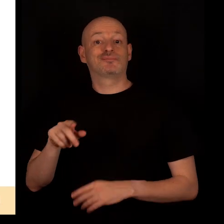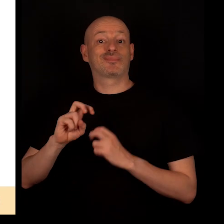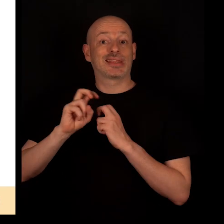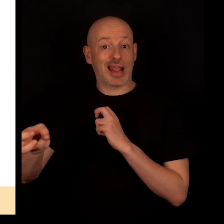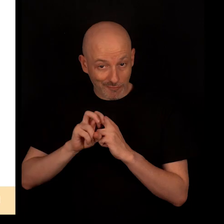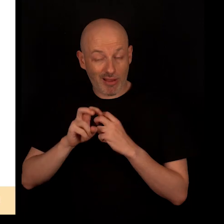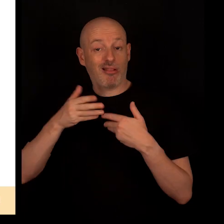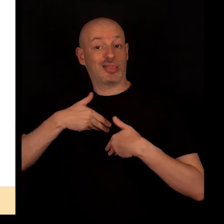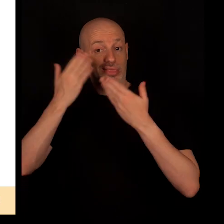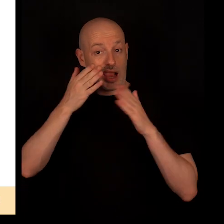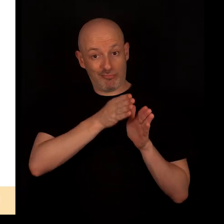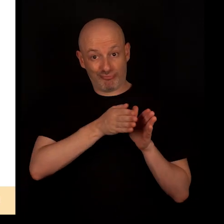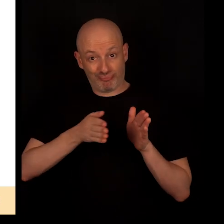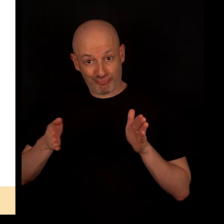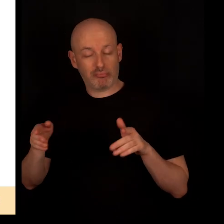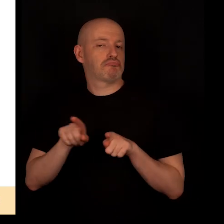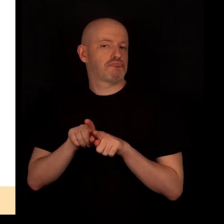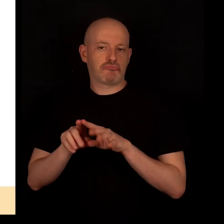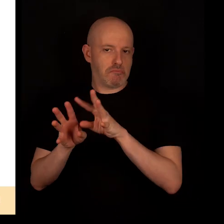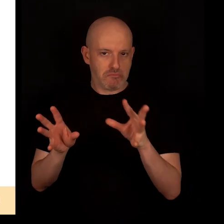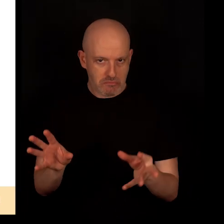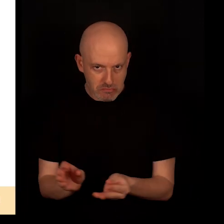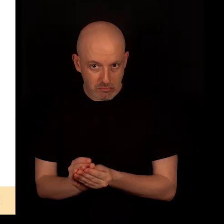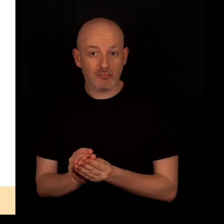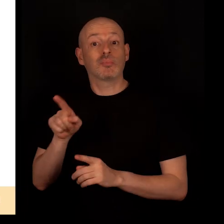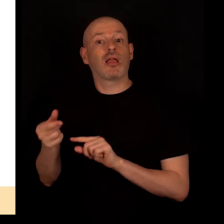she will have the travel and daily allowance, as the rest.